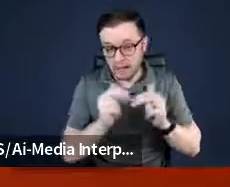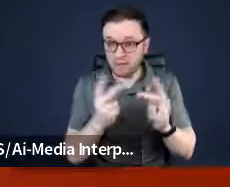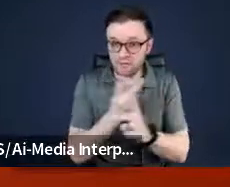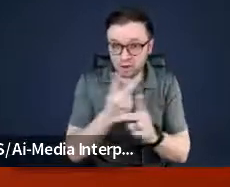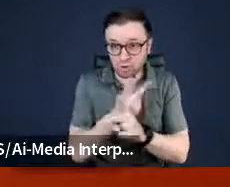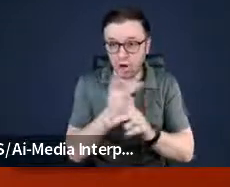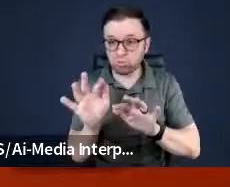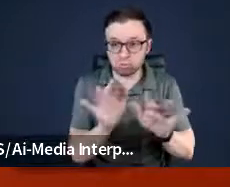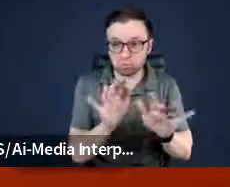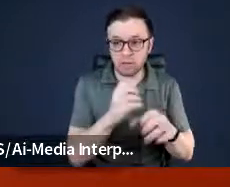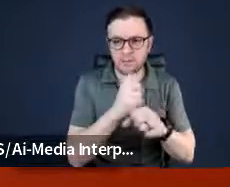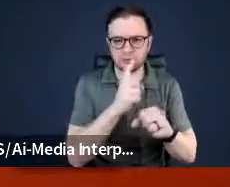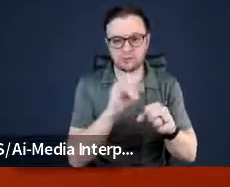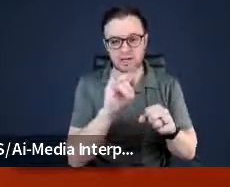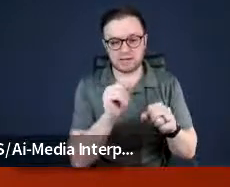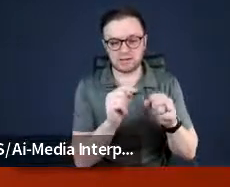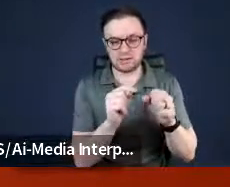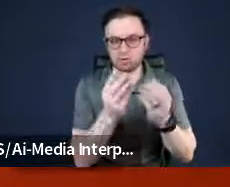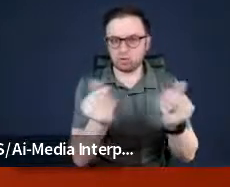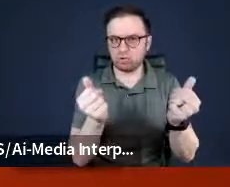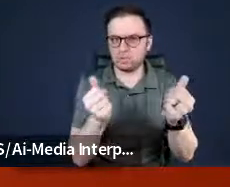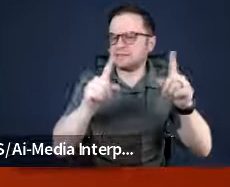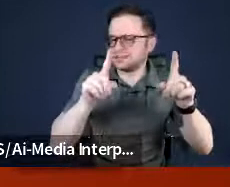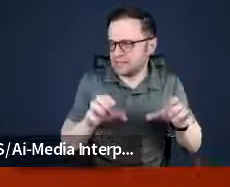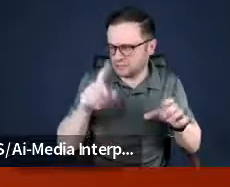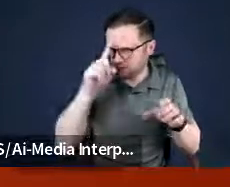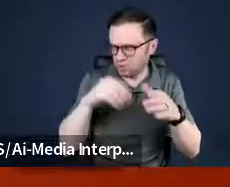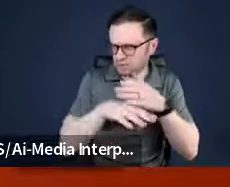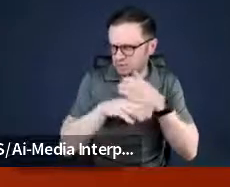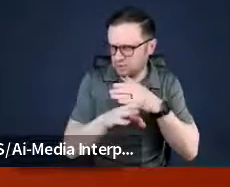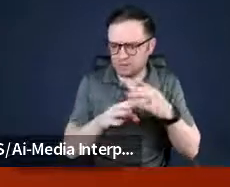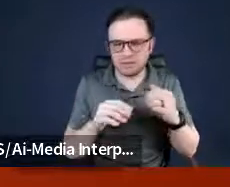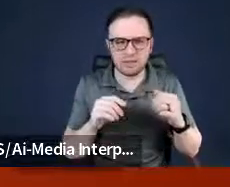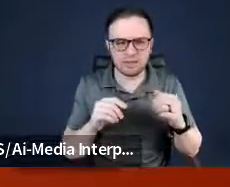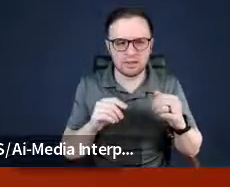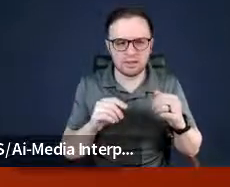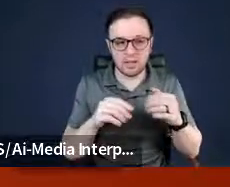we are looking for things to be born accessible so as an IT solution is being built out,